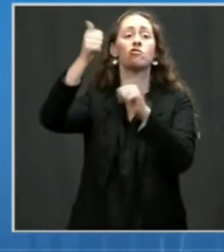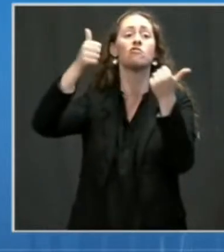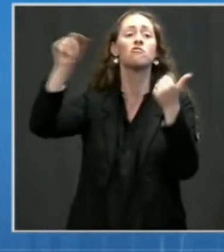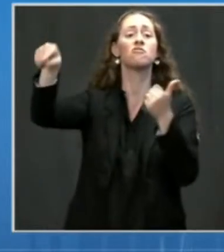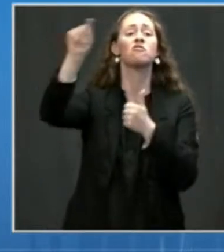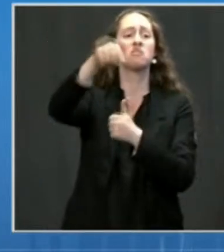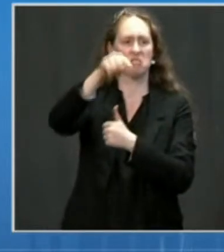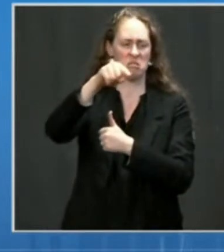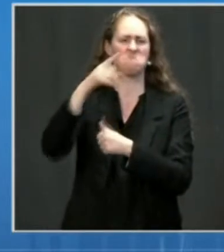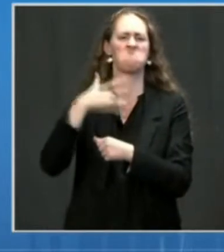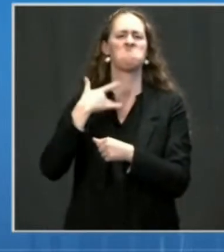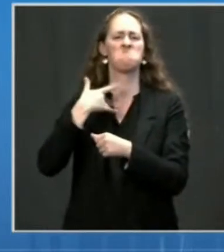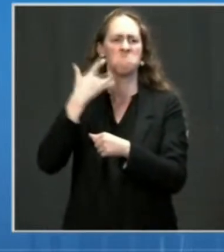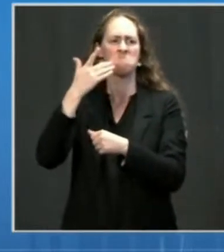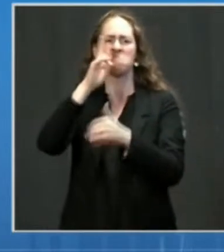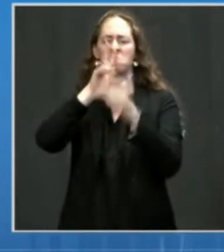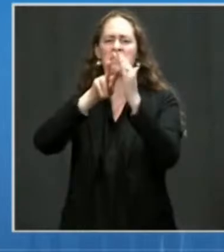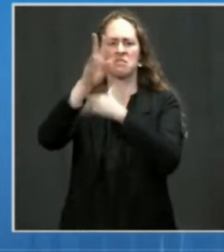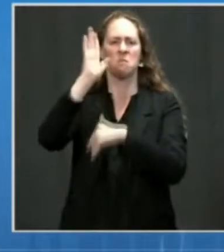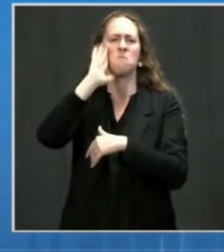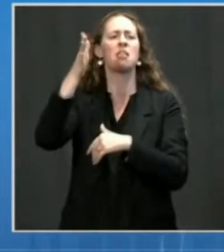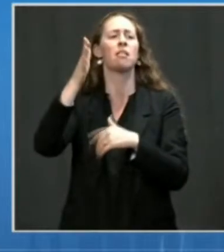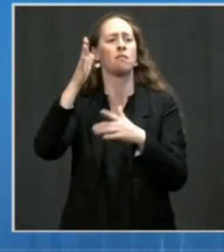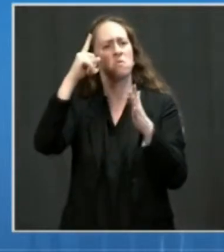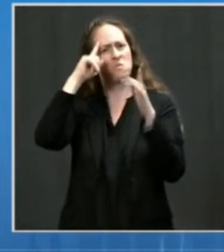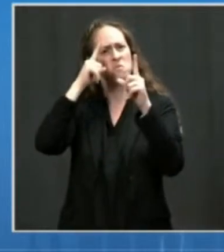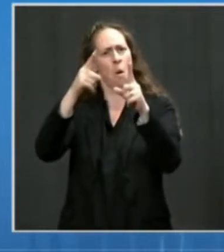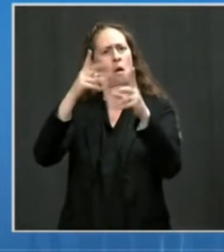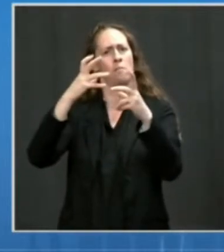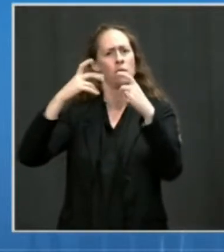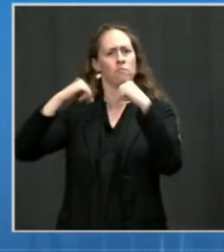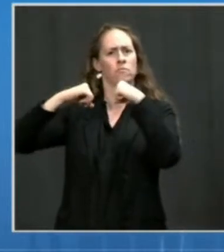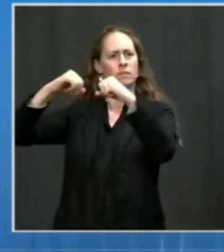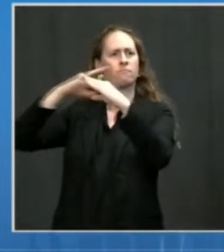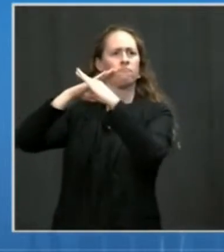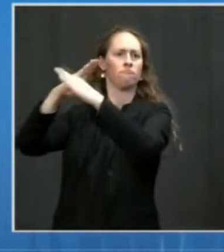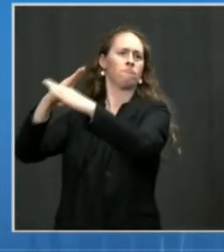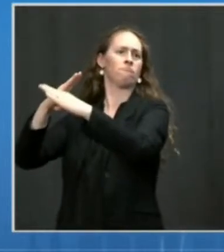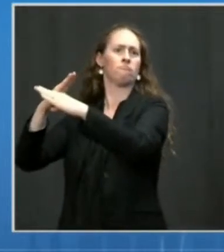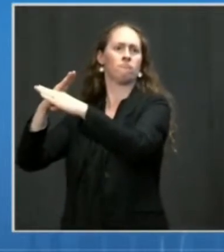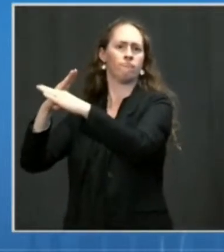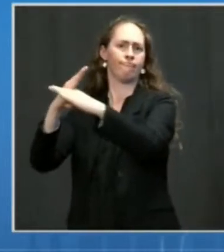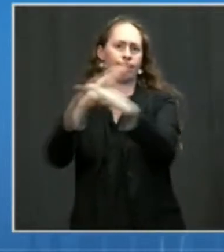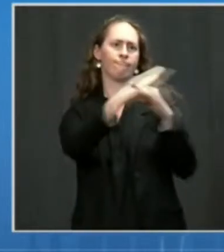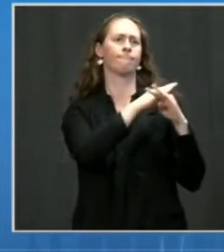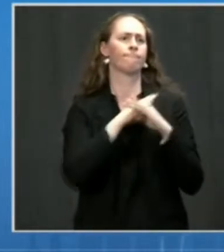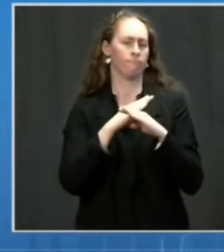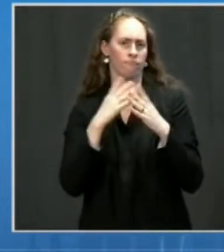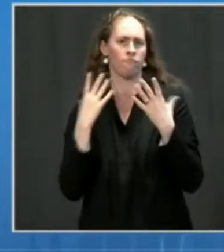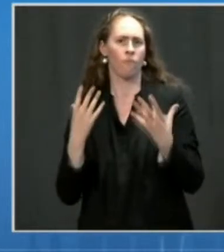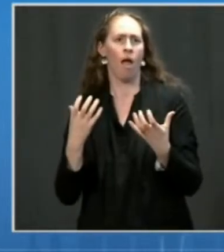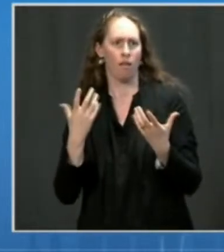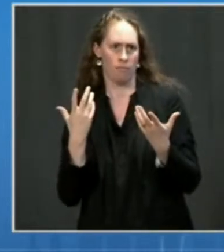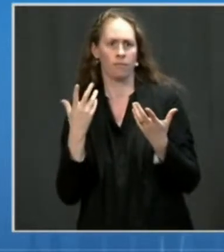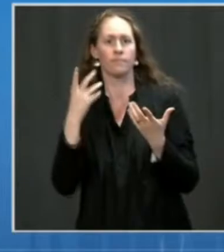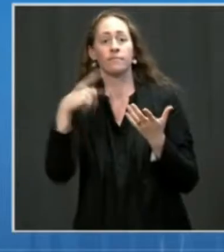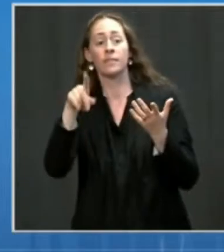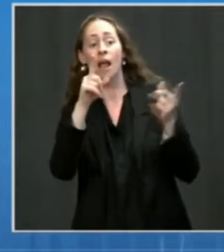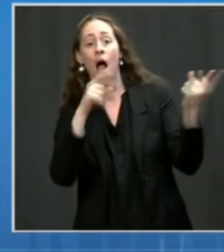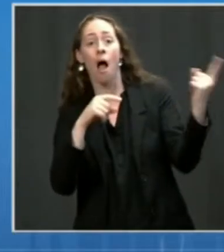THIS IS IN LOCKSTEP WITH MANY HEALTH-CARE EMPLOYERS AROUND THE COUNTRY WHO ARE REQUIRING VACCINATIONS, AND WILL PROTECT